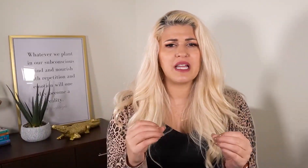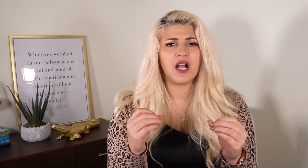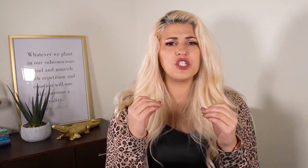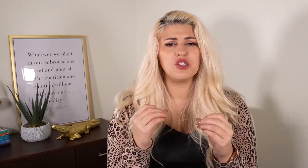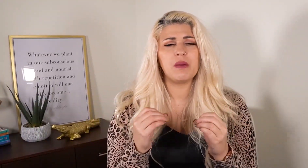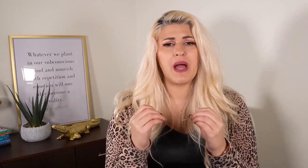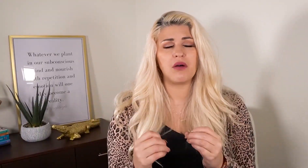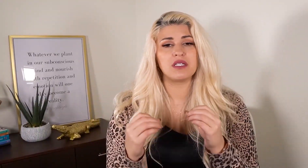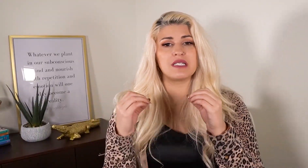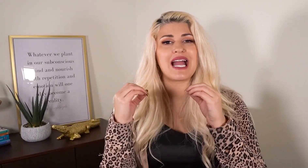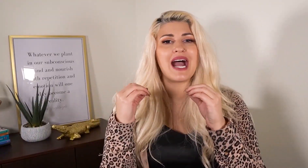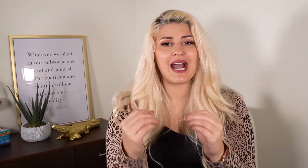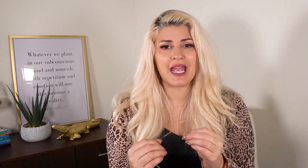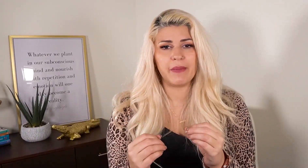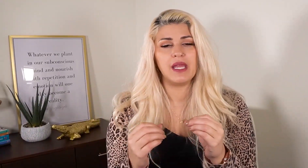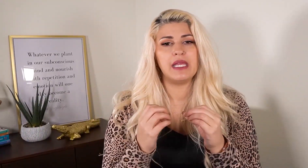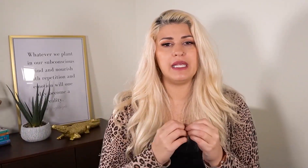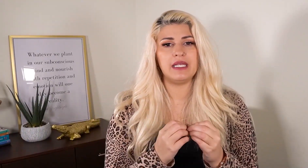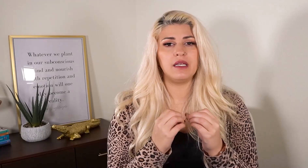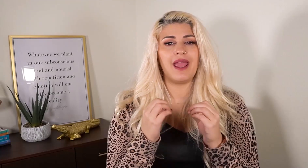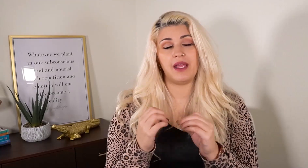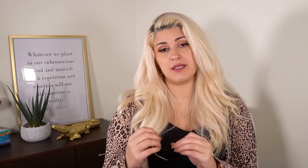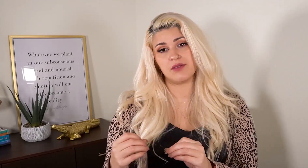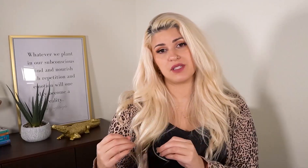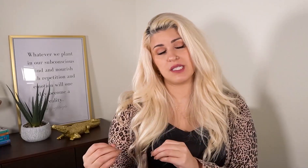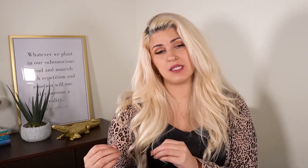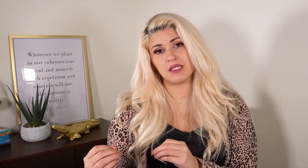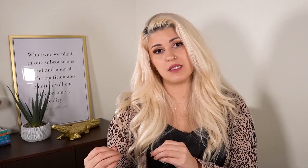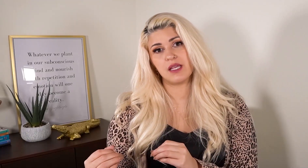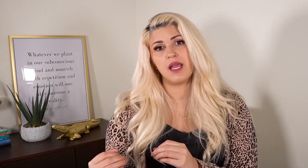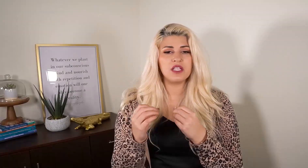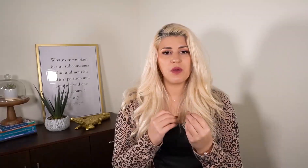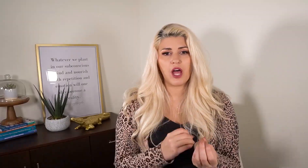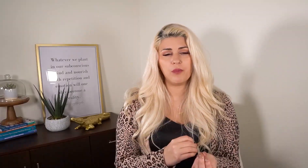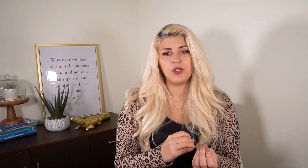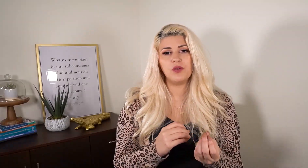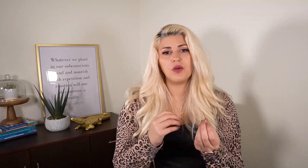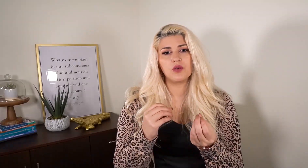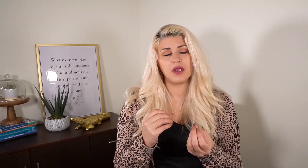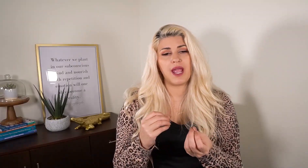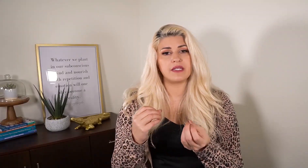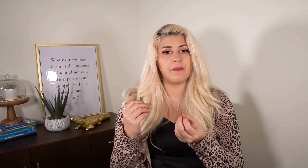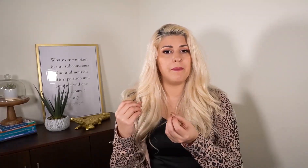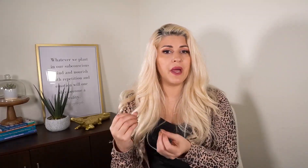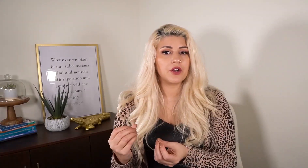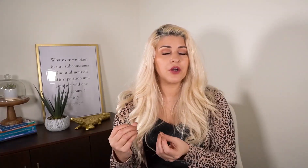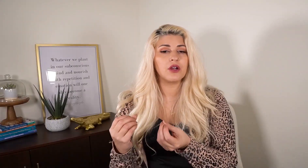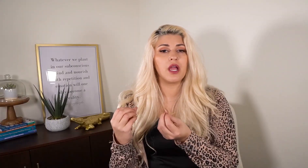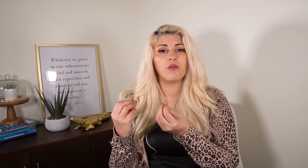I'm gonna talk to you about time in ASL sentences. This will help you create better